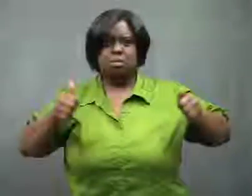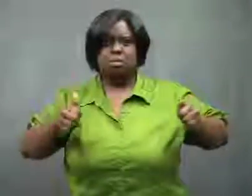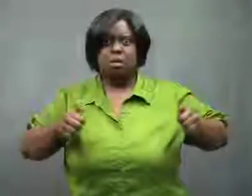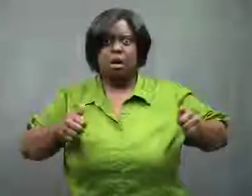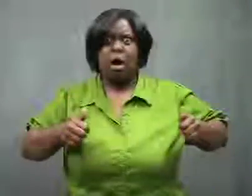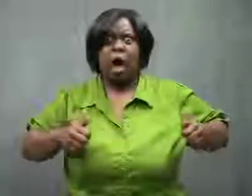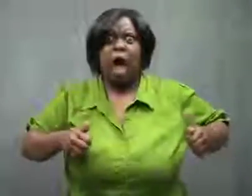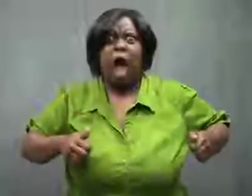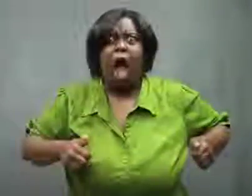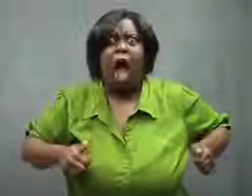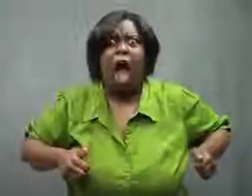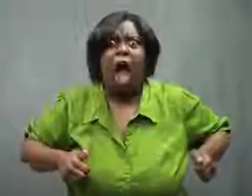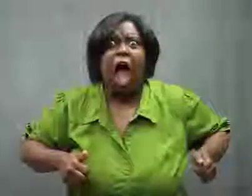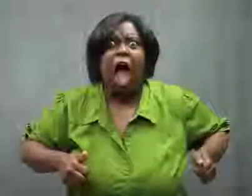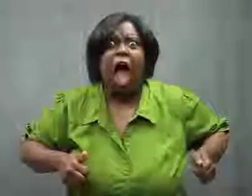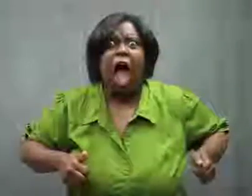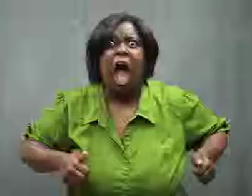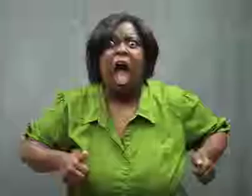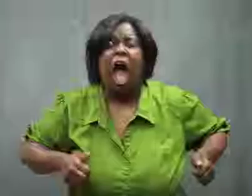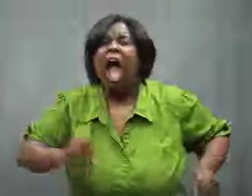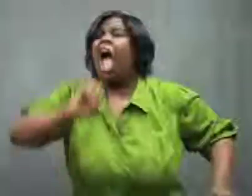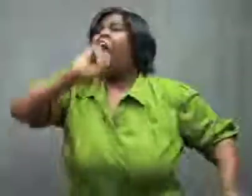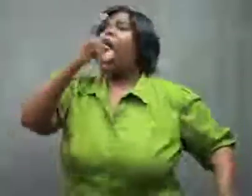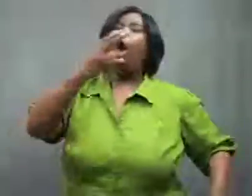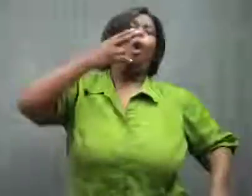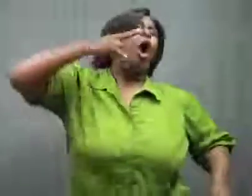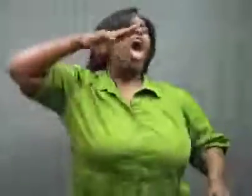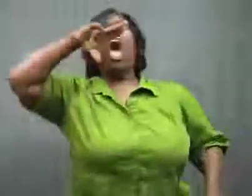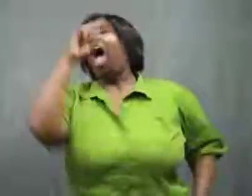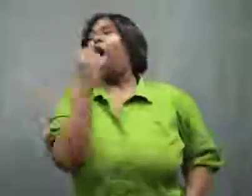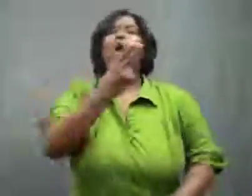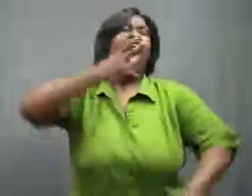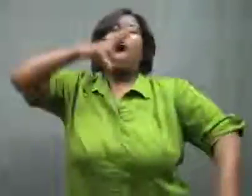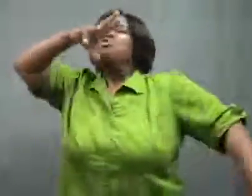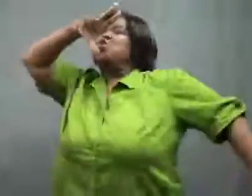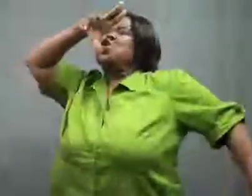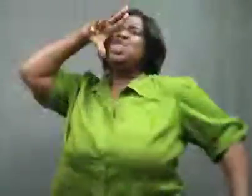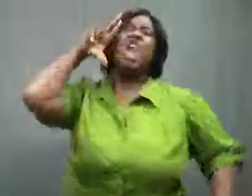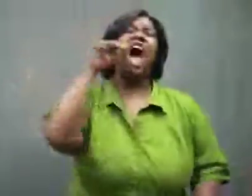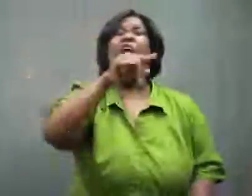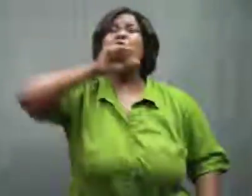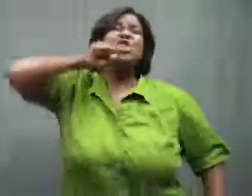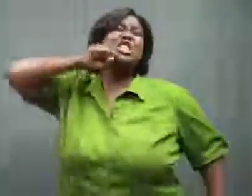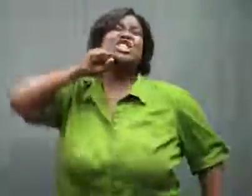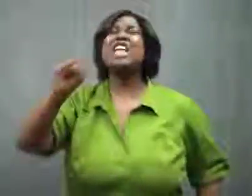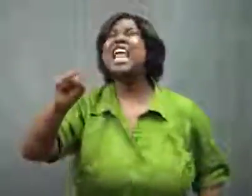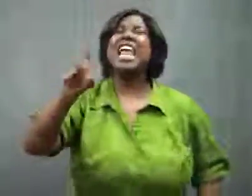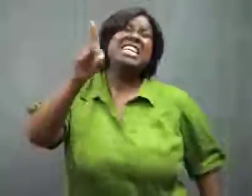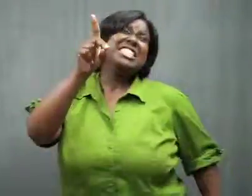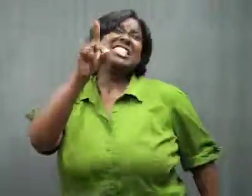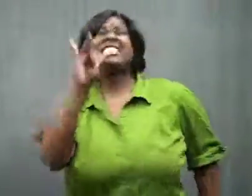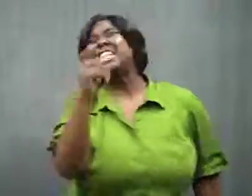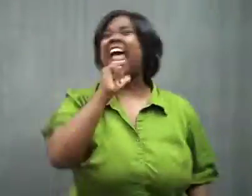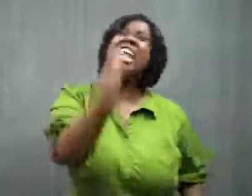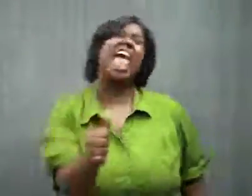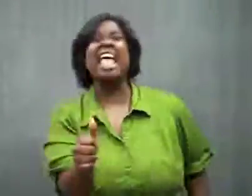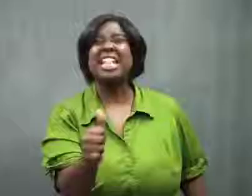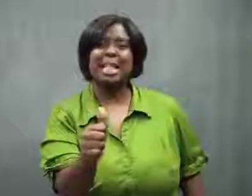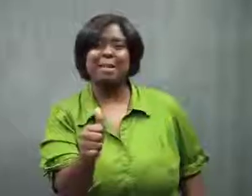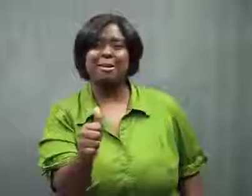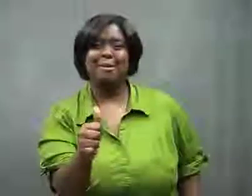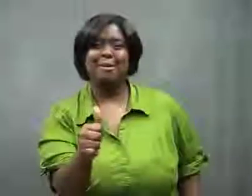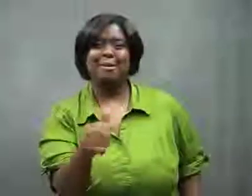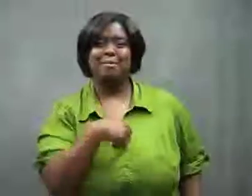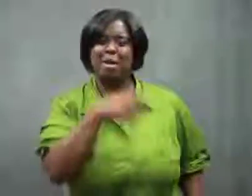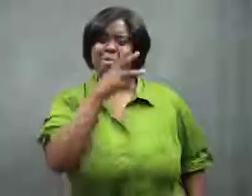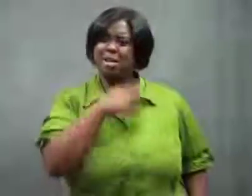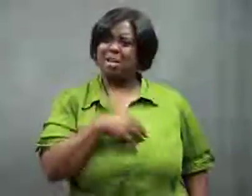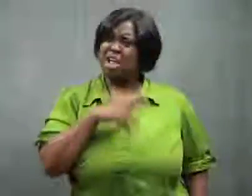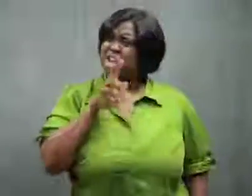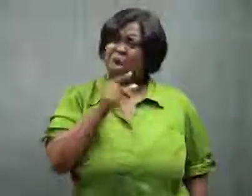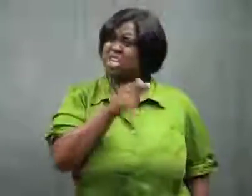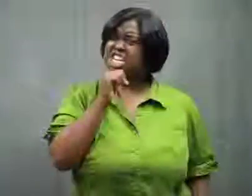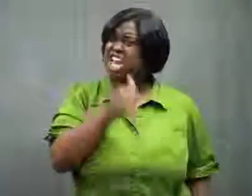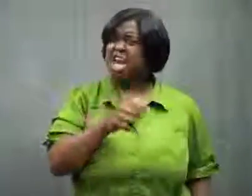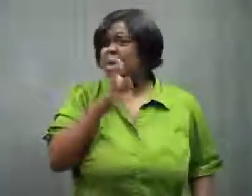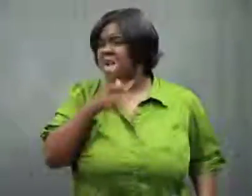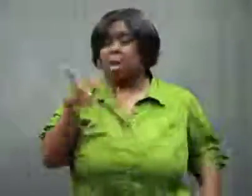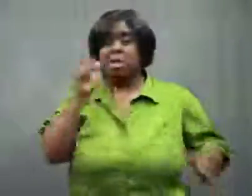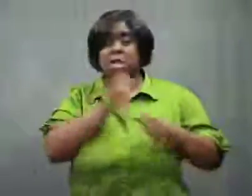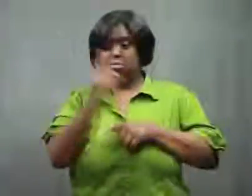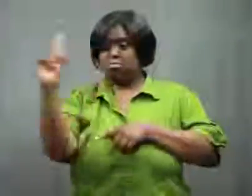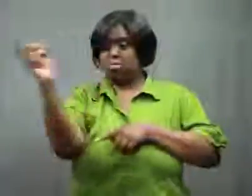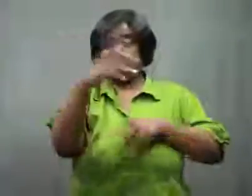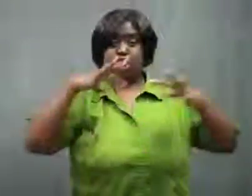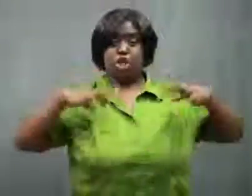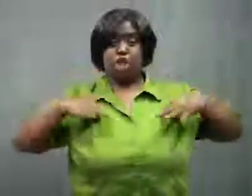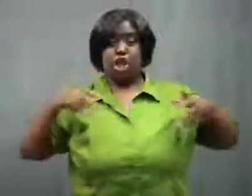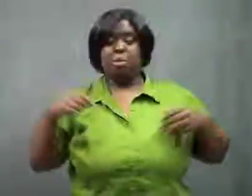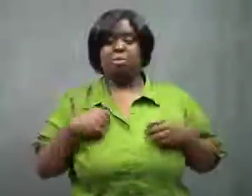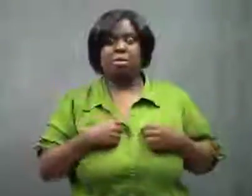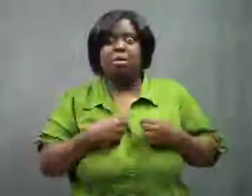She put the top on, and stared at it. She yelled, "OH NO, SHE DIDN'T!!!"